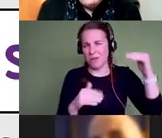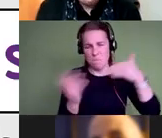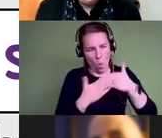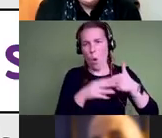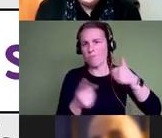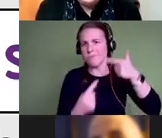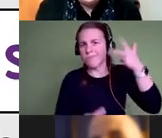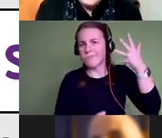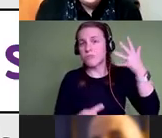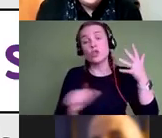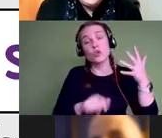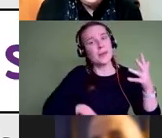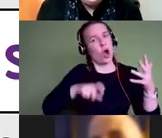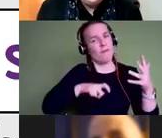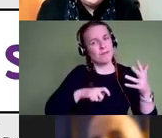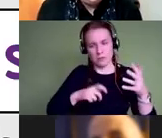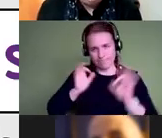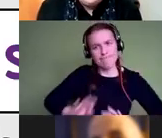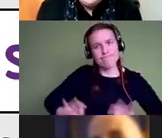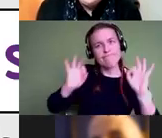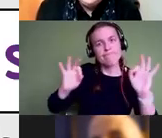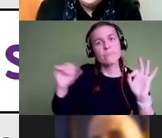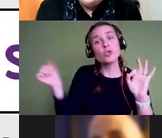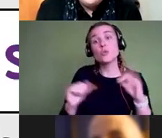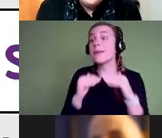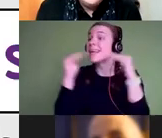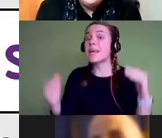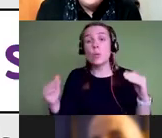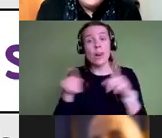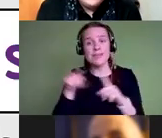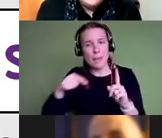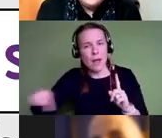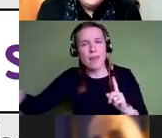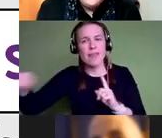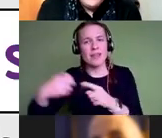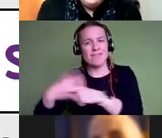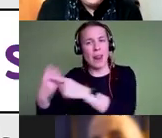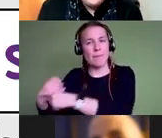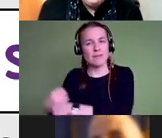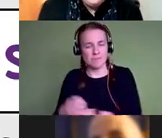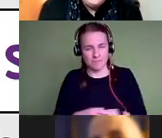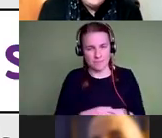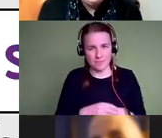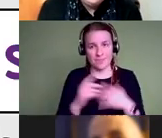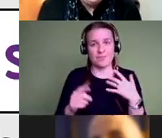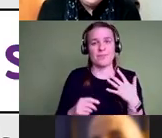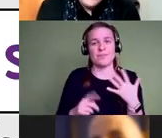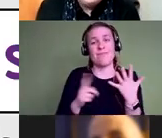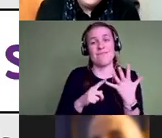experienced. Three, freedom of choice and access to mainstream activities, there should be an emphasis on independent access, with support and